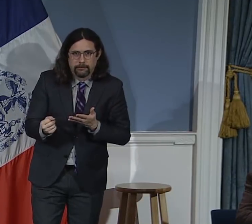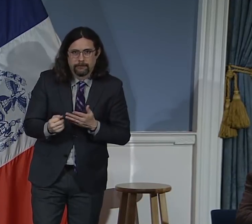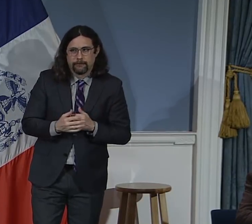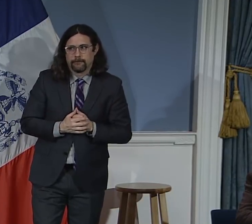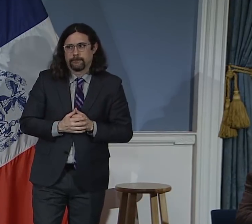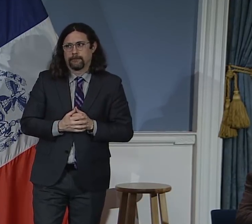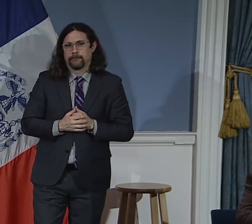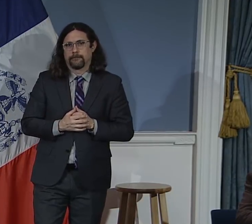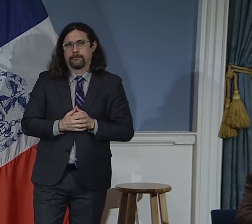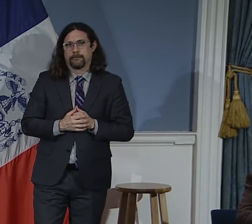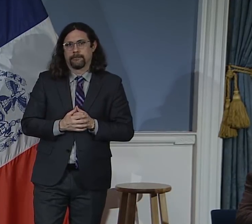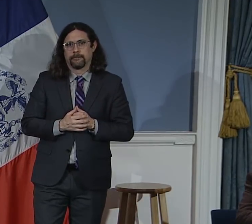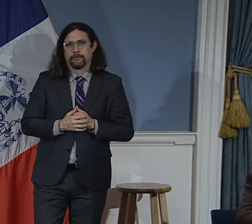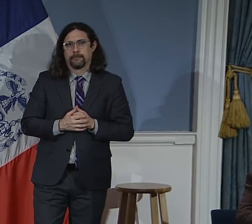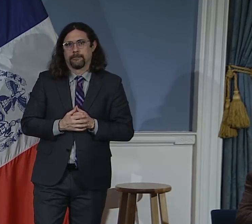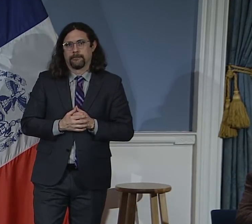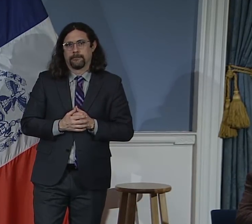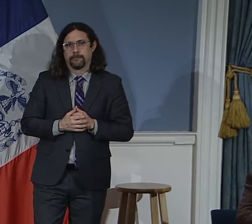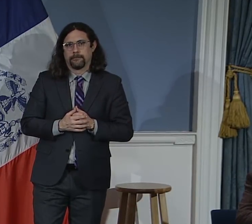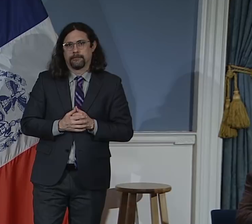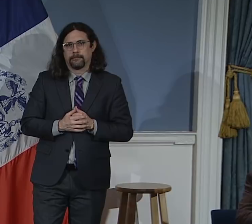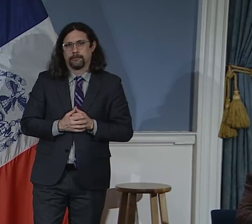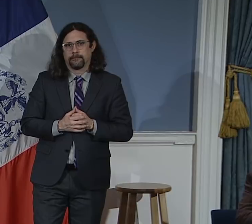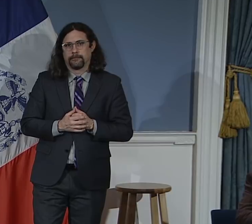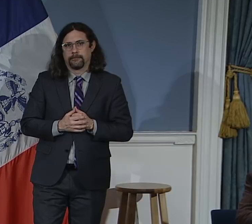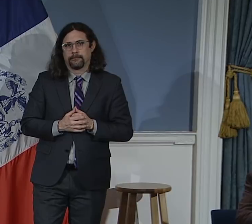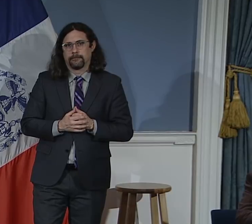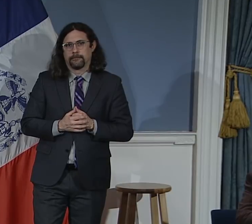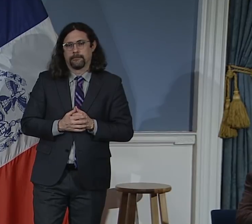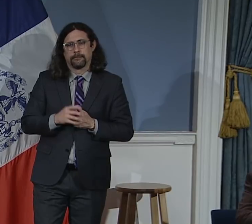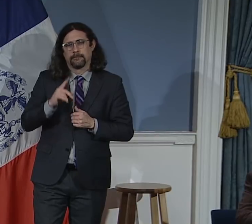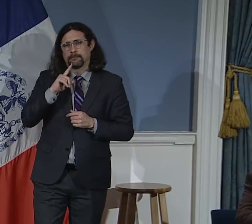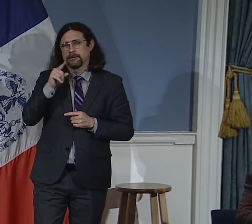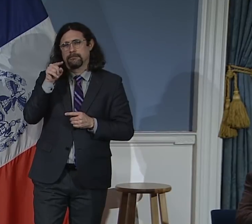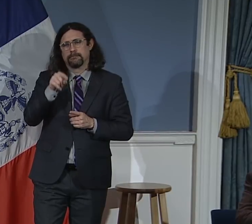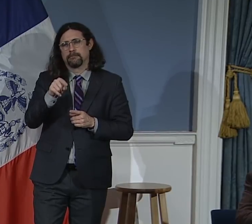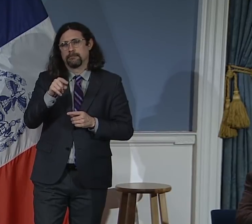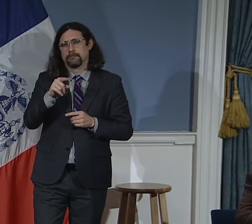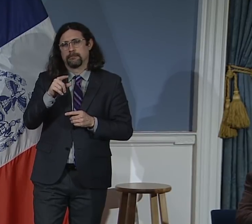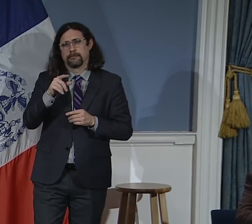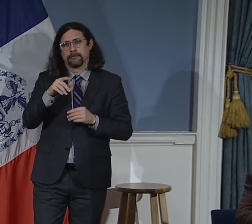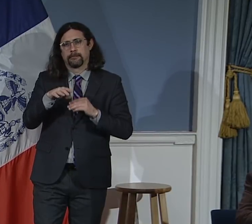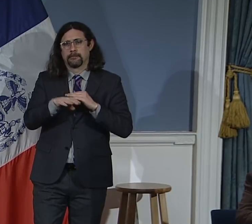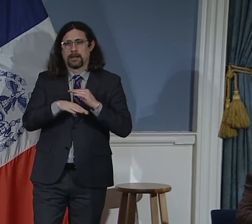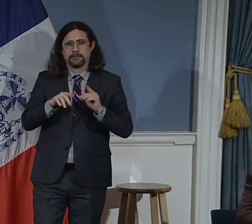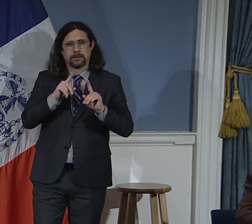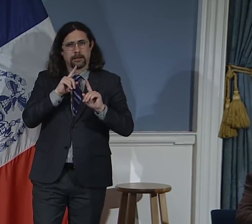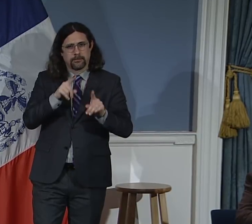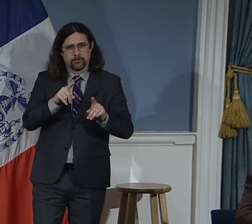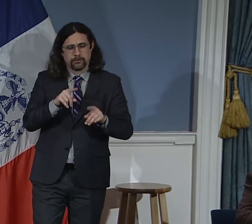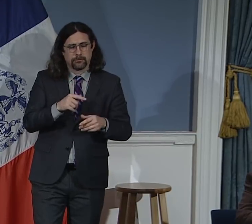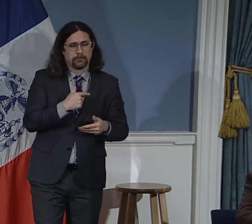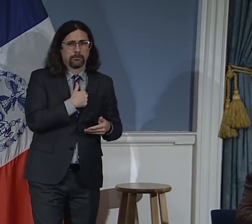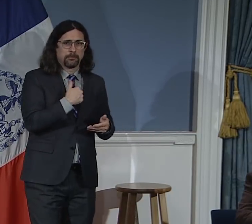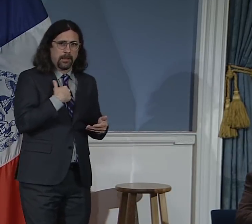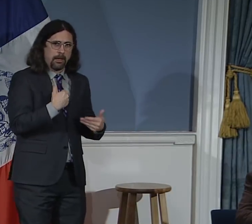WORRIED ABOUT A SHORTAGE OR THEY HAD SOE MVRYE PARTICULAR THING THEY NEEDED SOME QUICK INFUSION OF. BUT THE BASIC